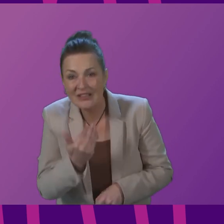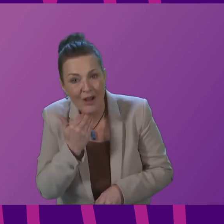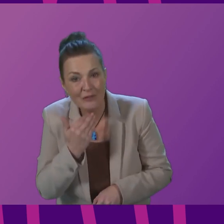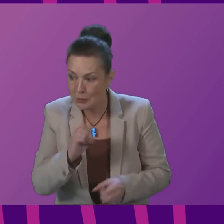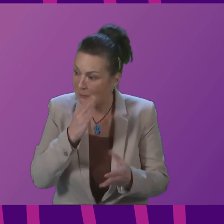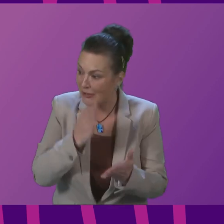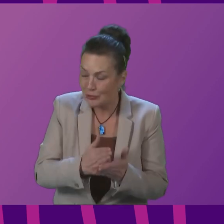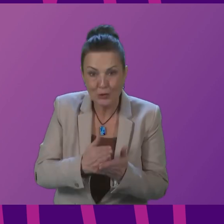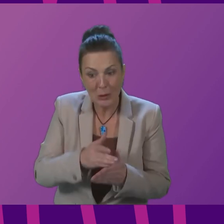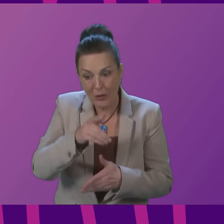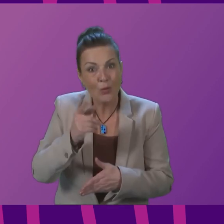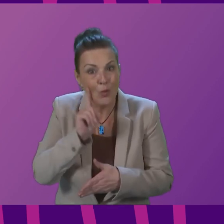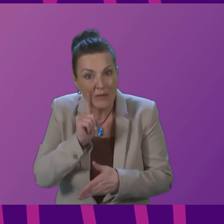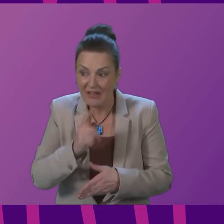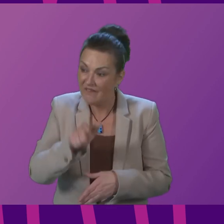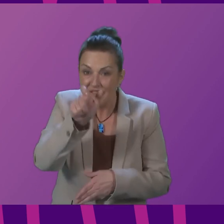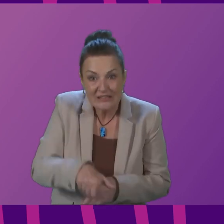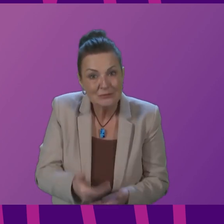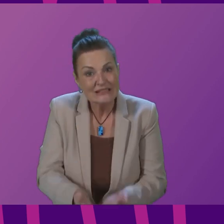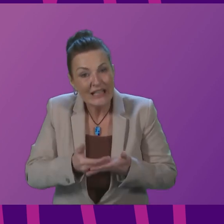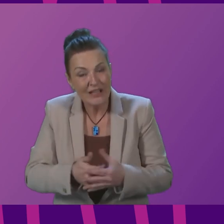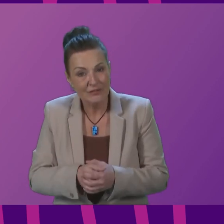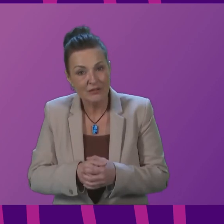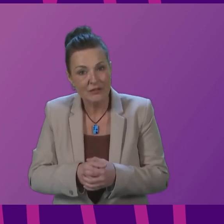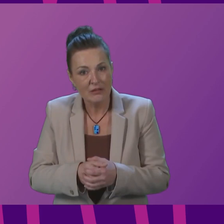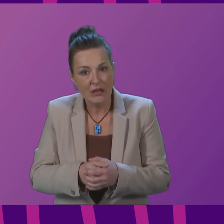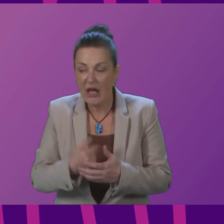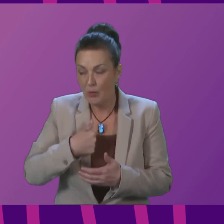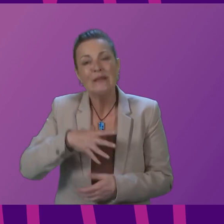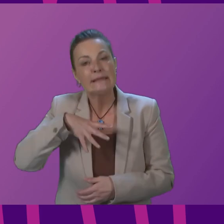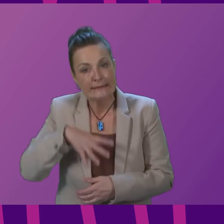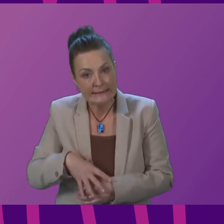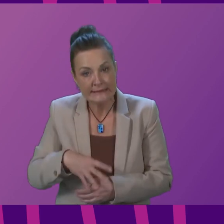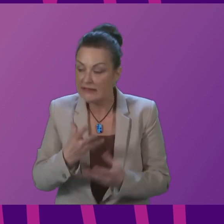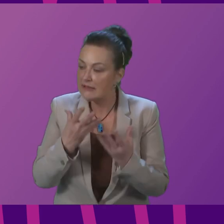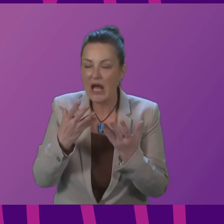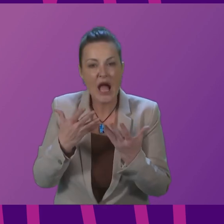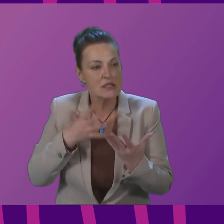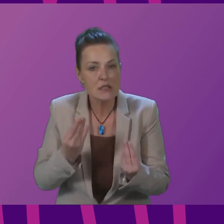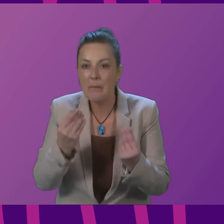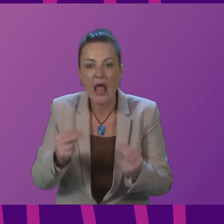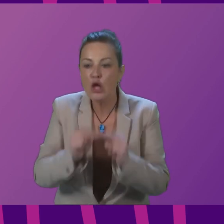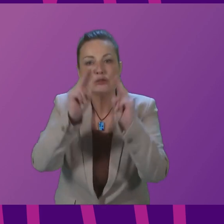victims safe, and that a measure such as a domestic abuse register is needed to ensure